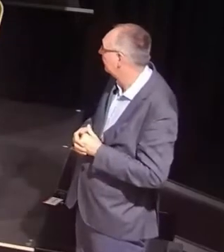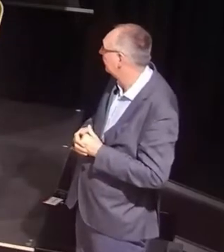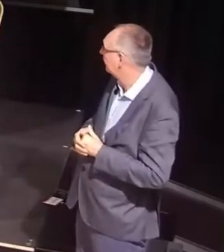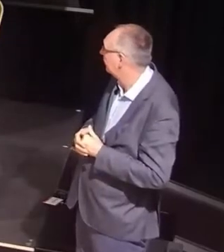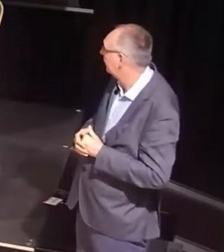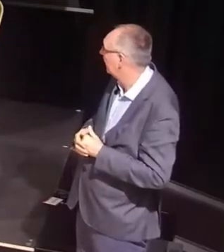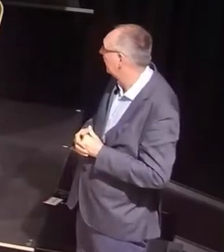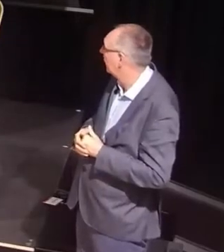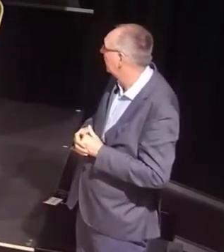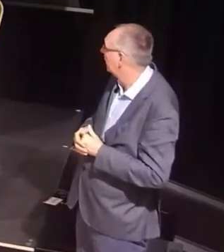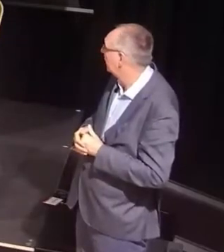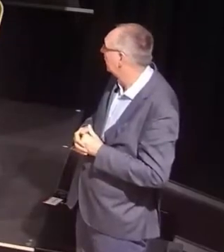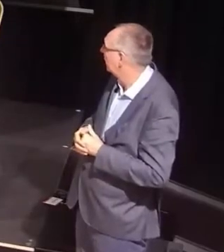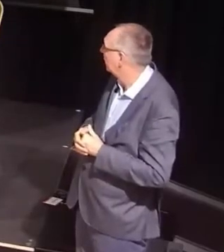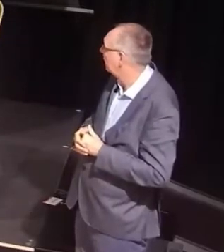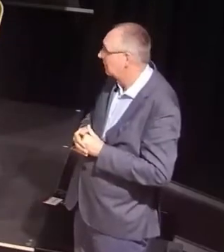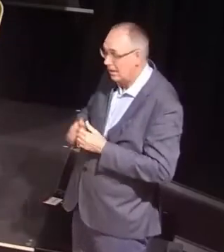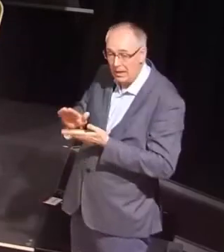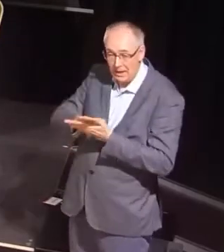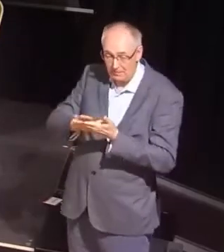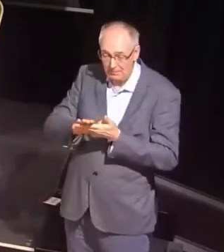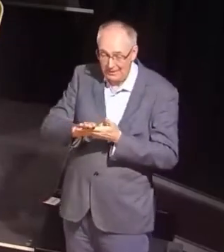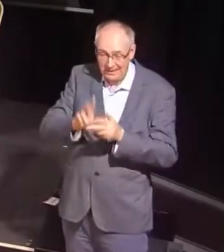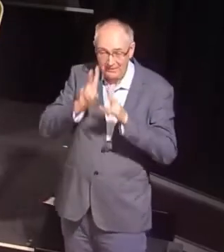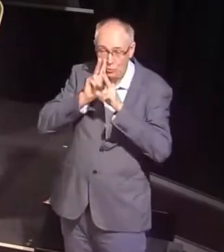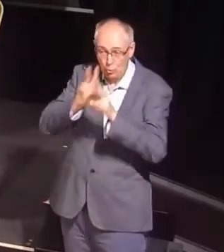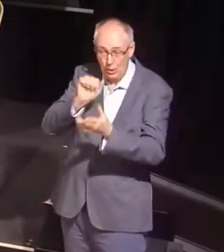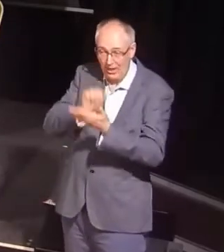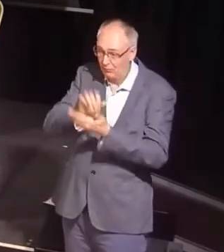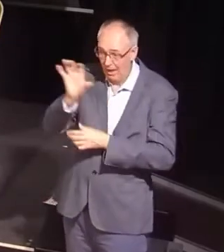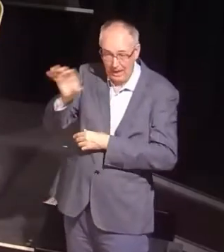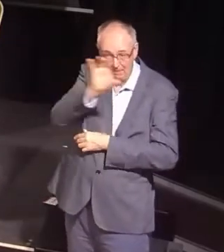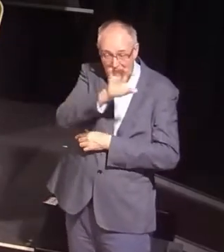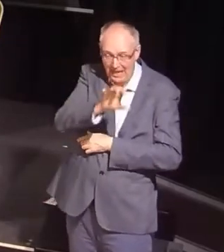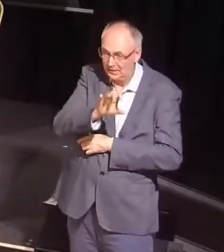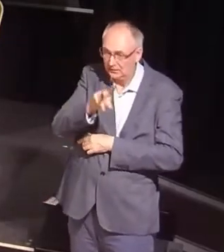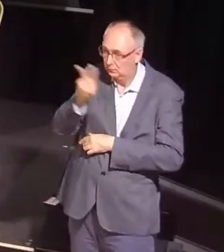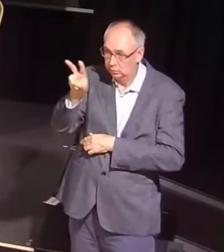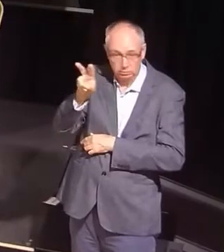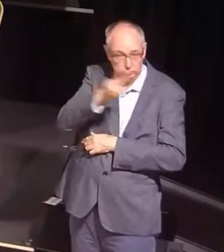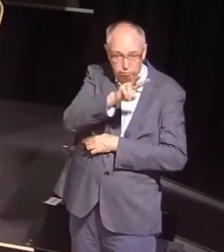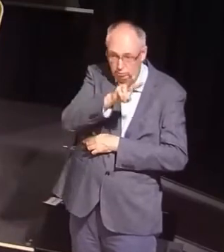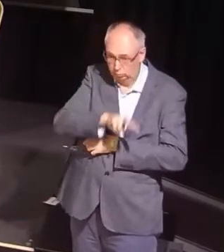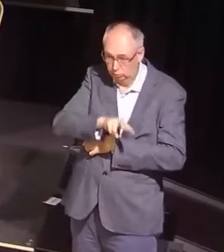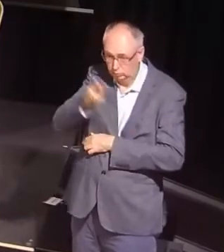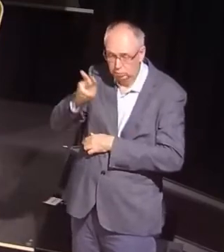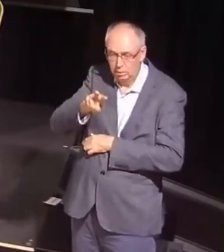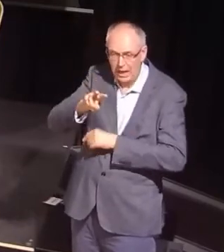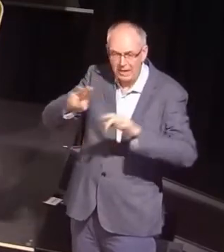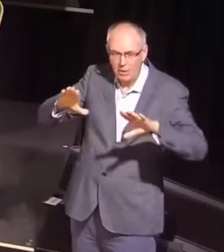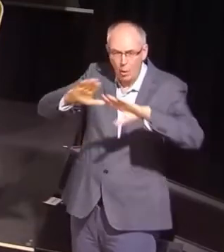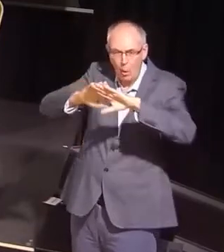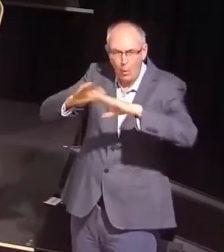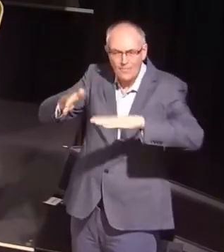You can then just play by looking in the right section of the screen. The boxes are always set to overlap, so if you wanna turn right,